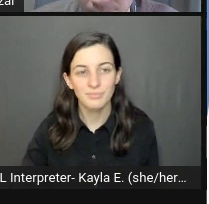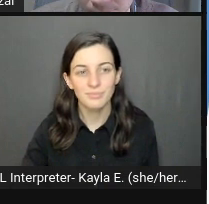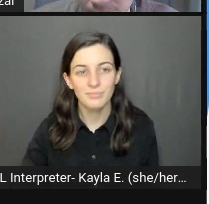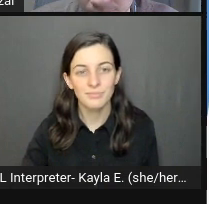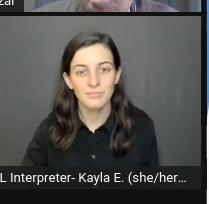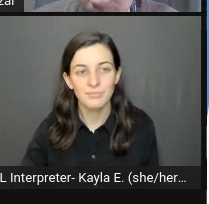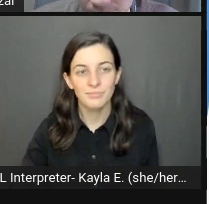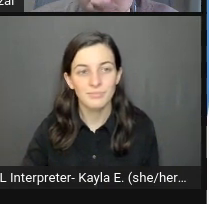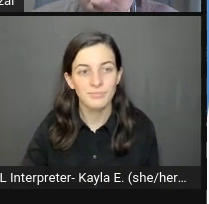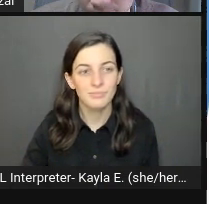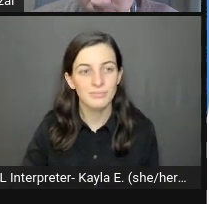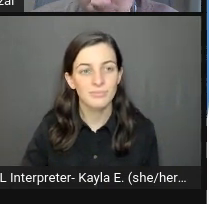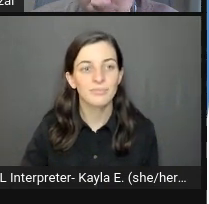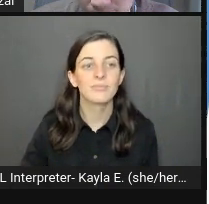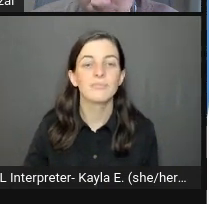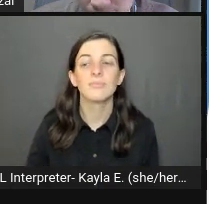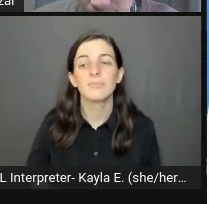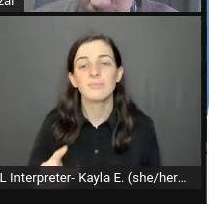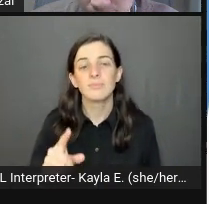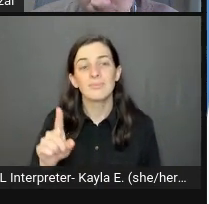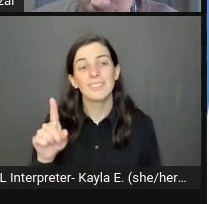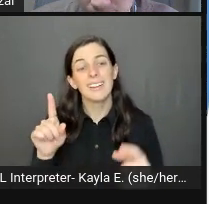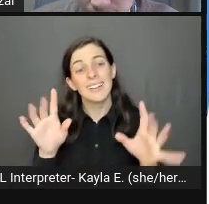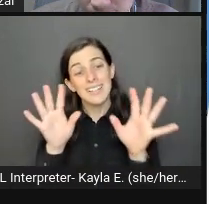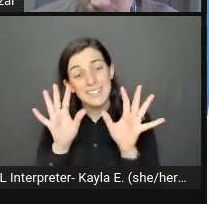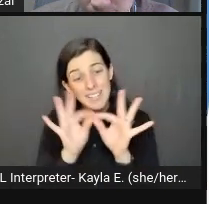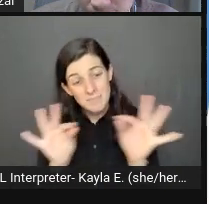It is important and essential for you to know